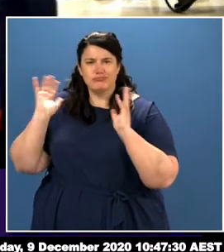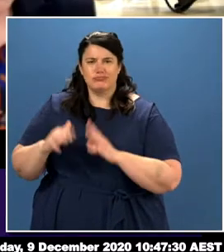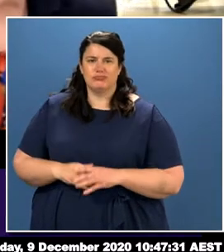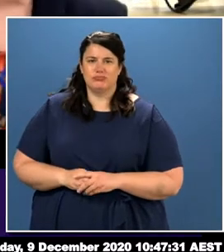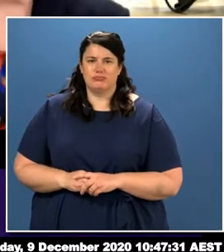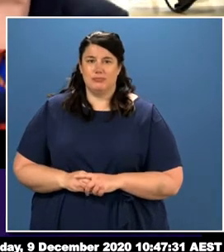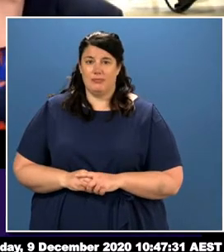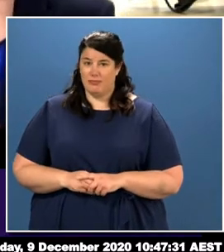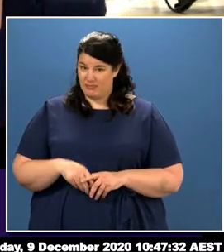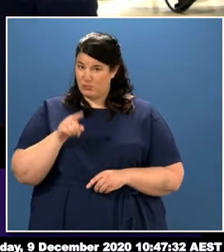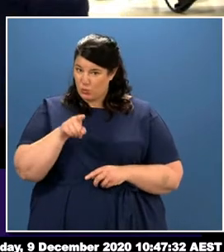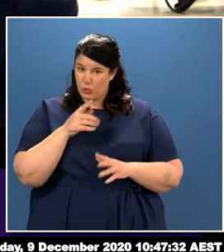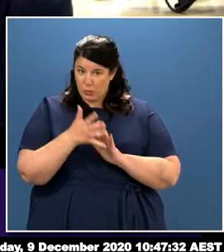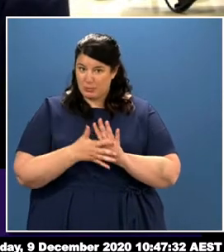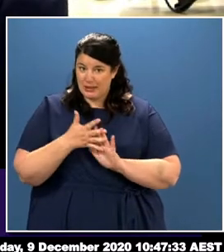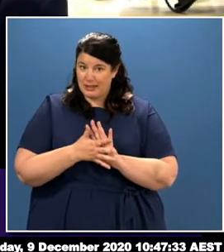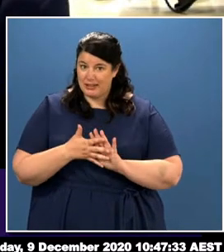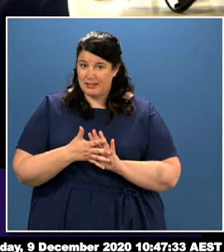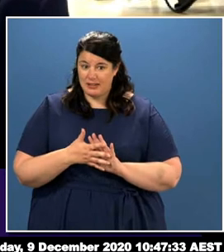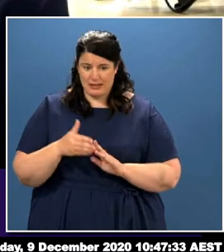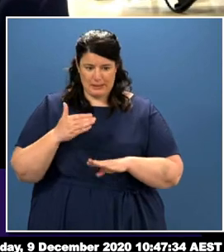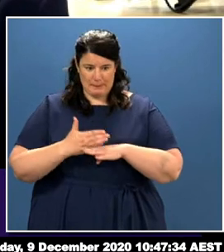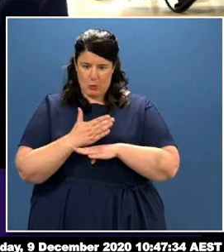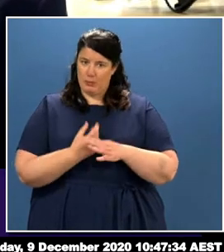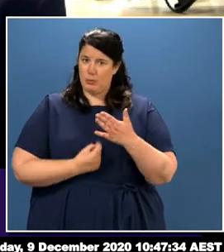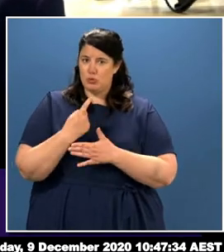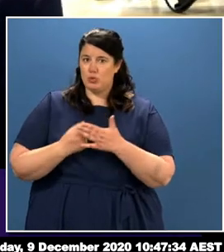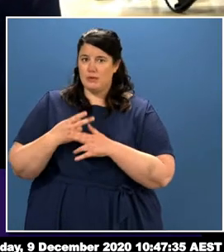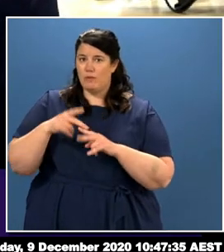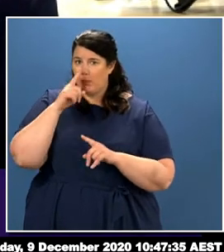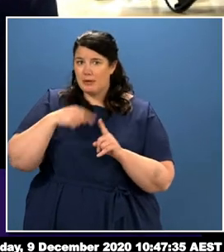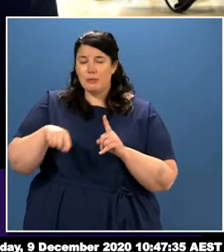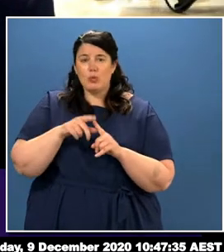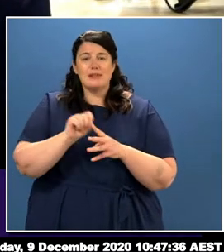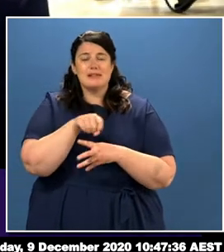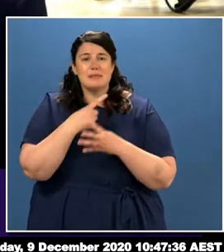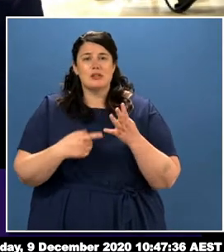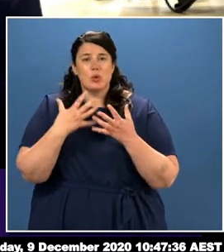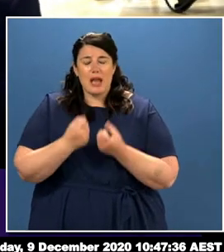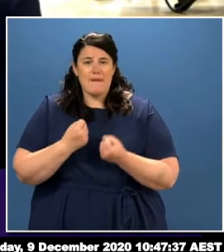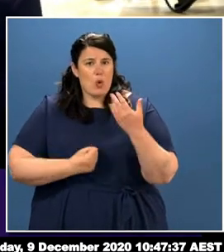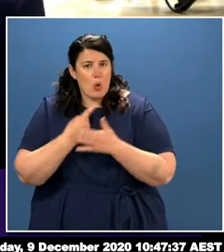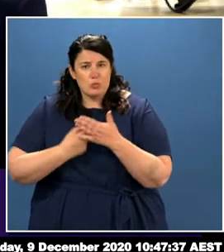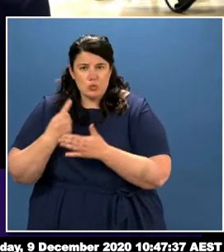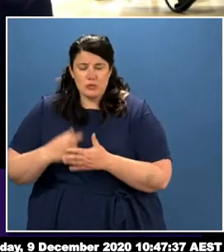That's what you mean I guess in regard to that employment opportunities for people with disability to have that opportunity? Yes.